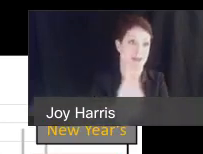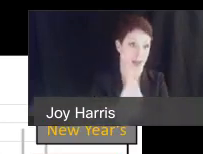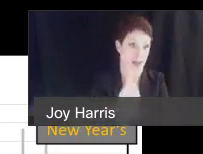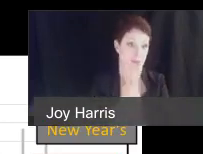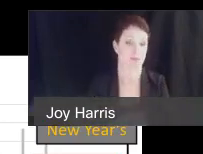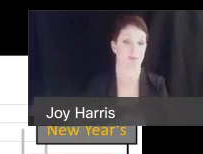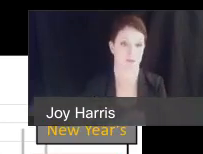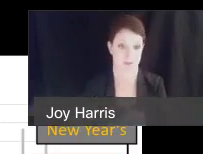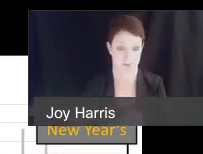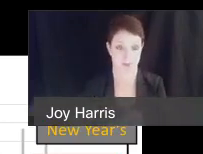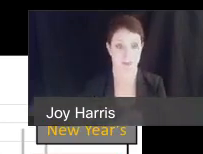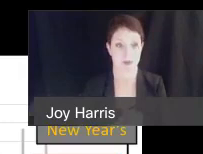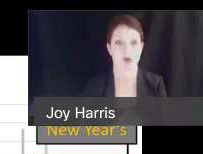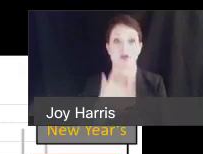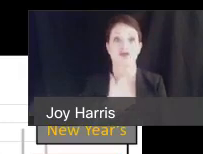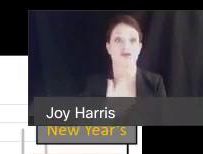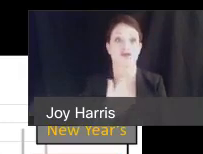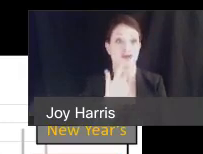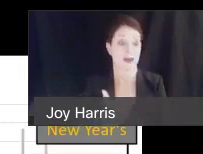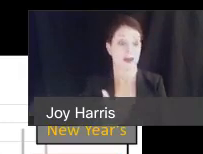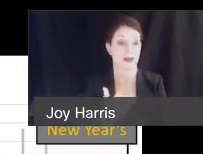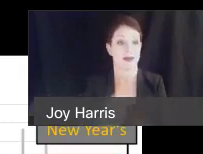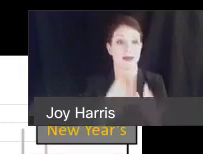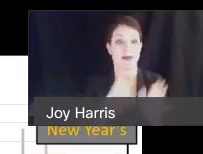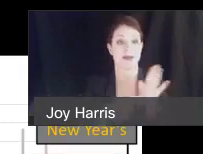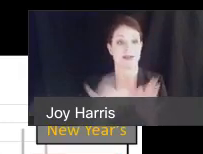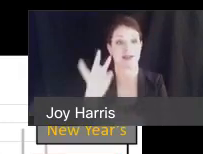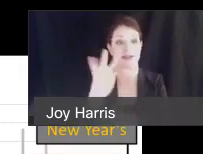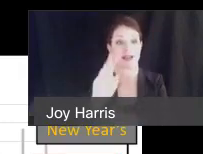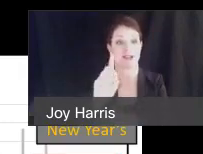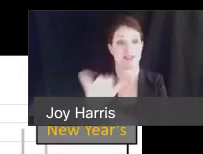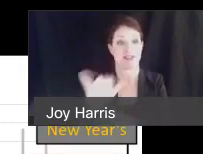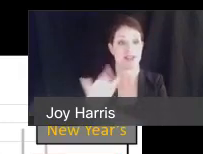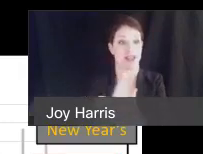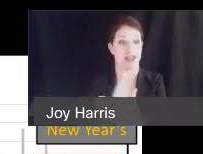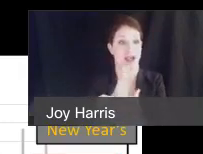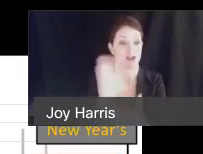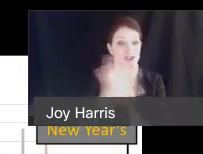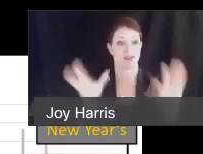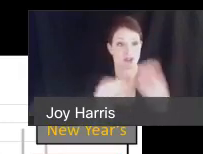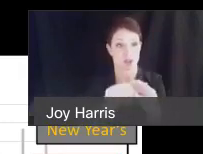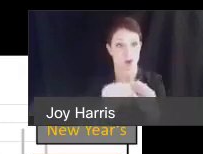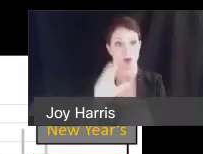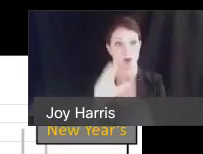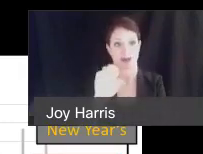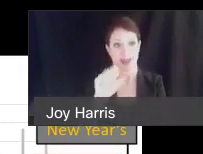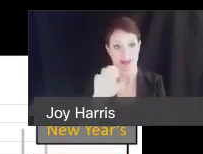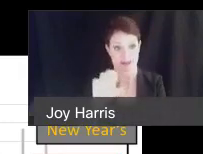The red line is the seven-day average of total cases and that means the cases